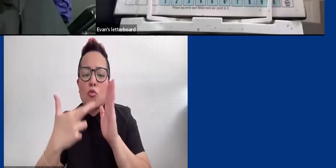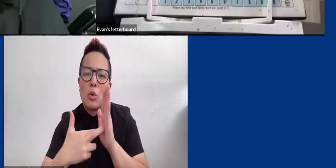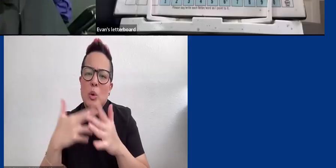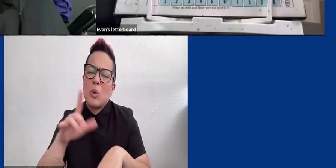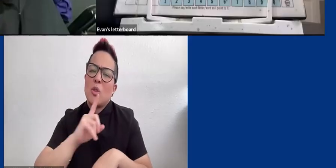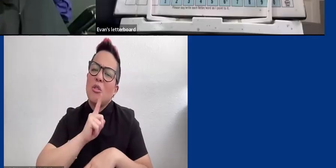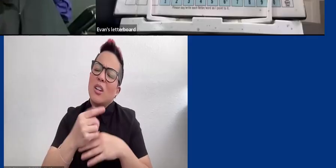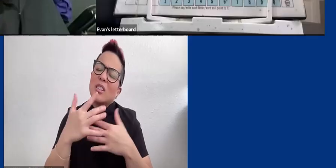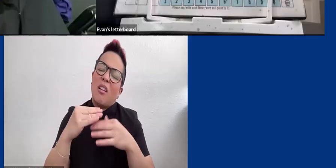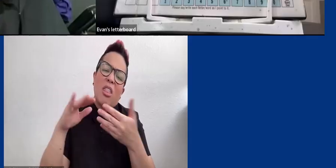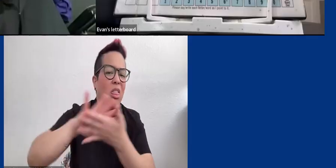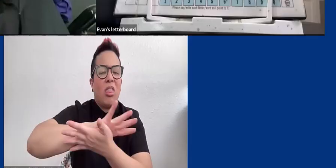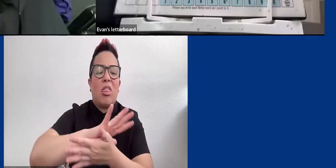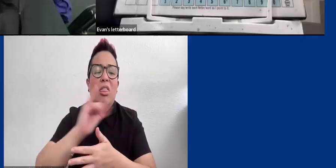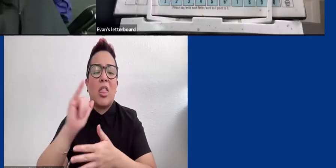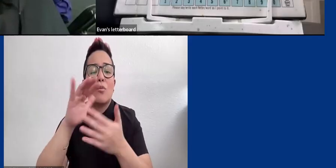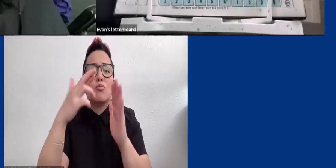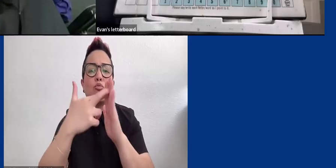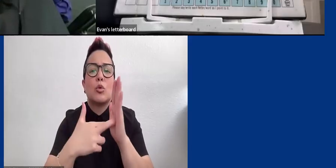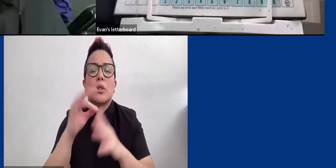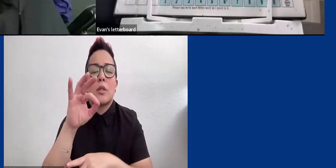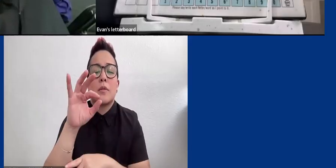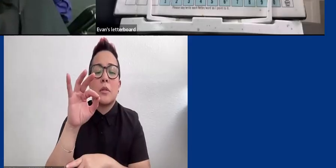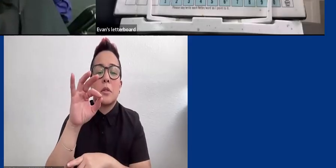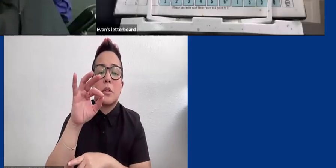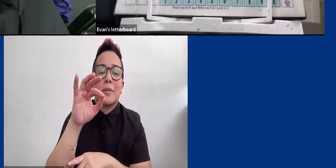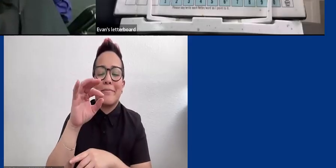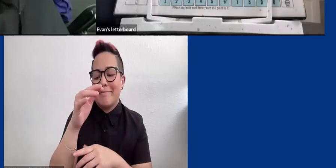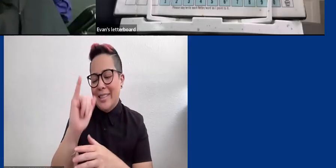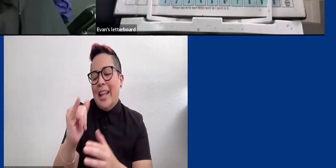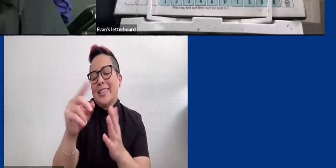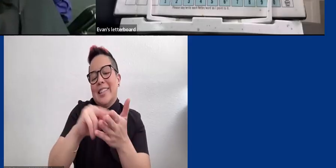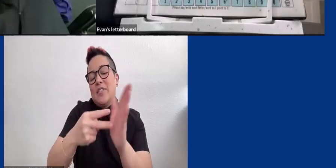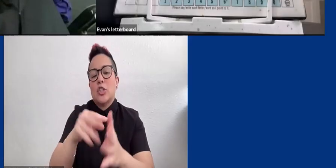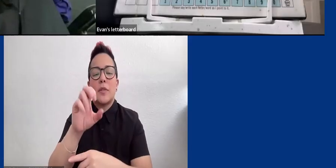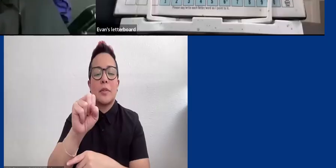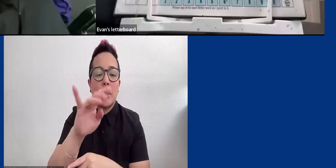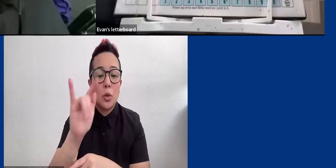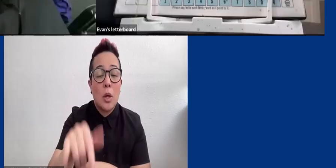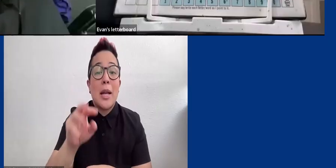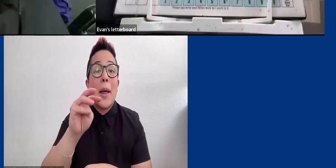sexuality merriam webster defines sexuality as the